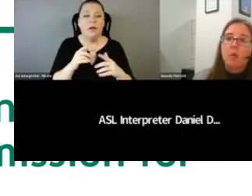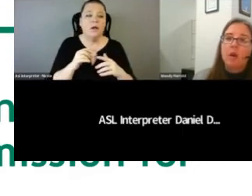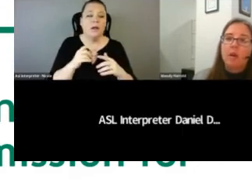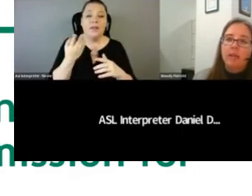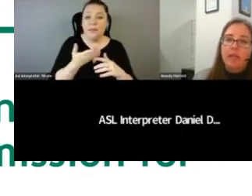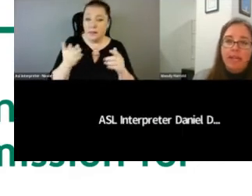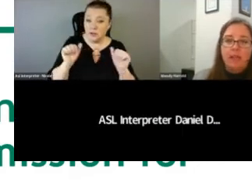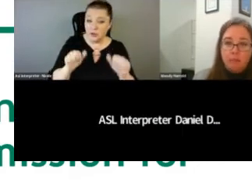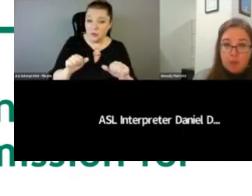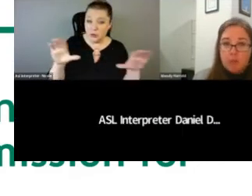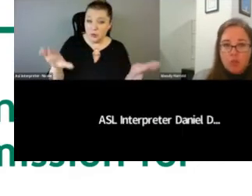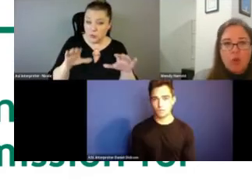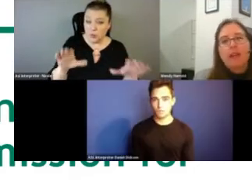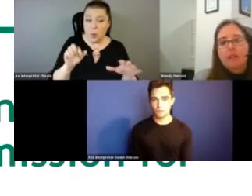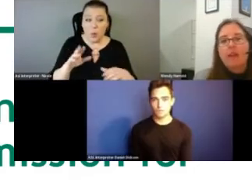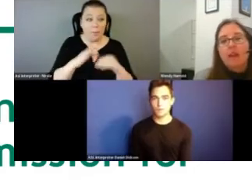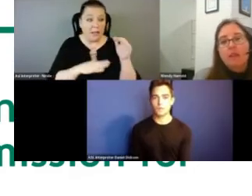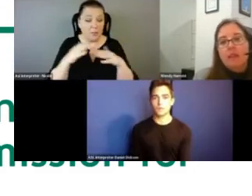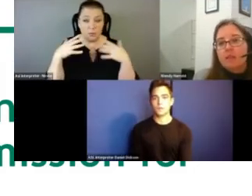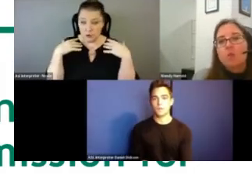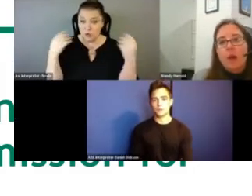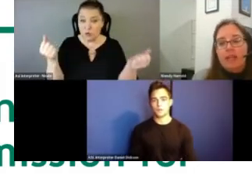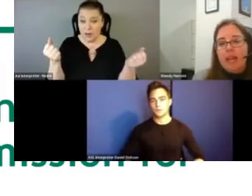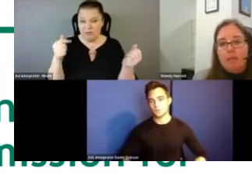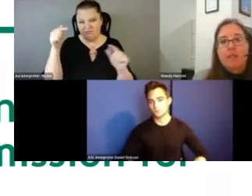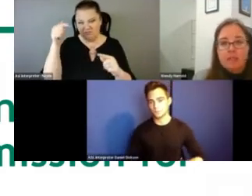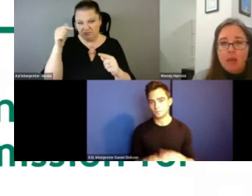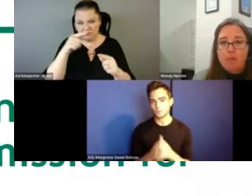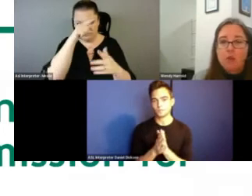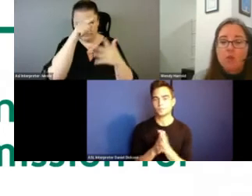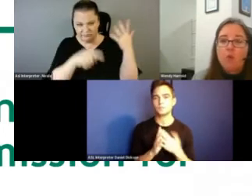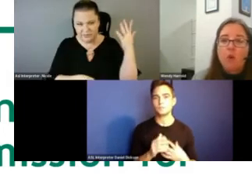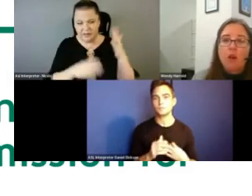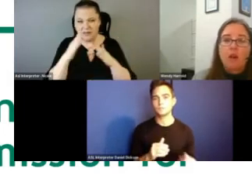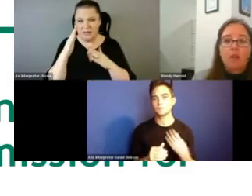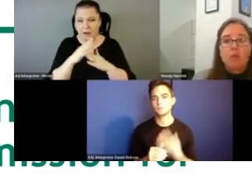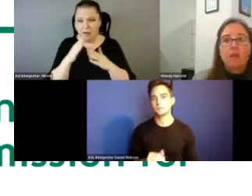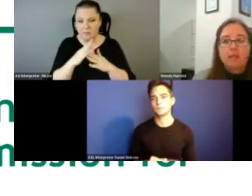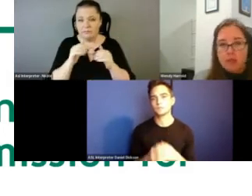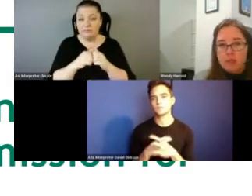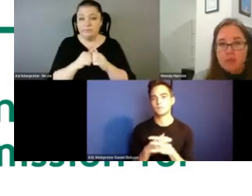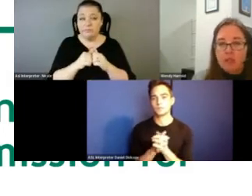or need buildable strength. This is what came to the top. So for those with serious mental